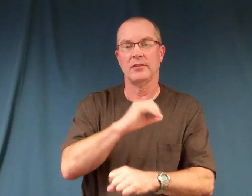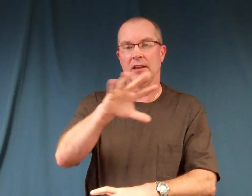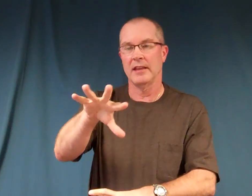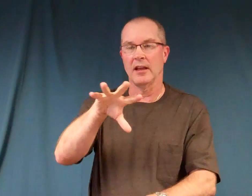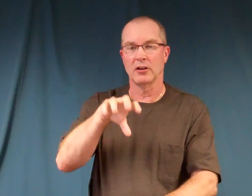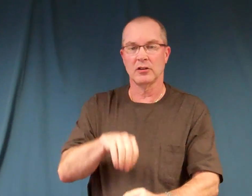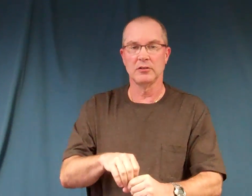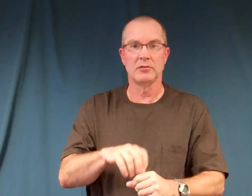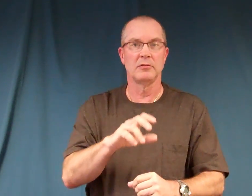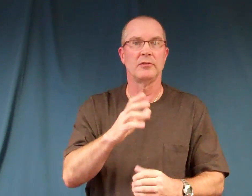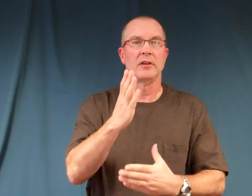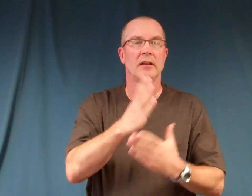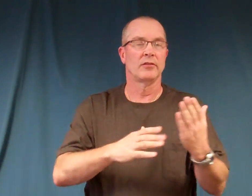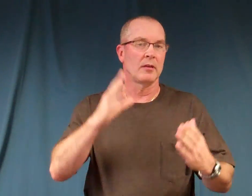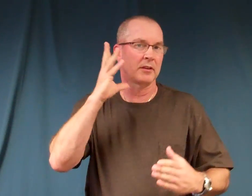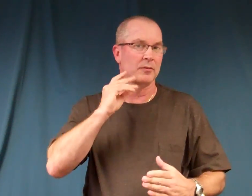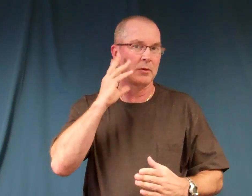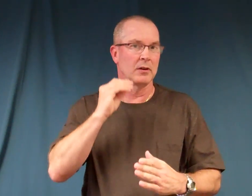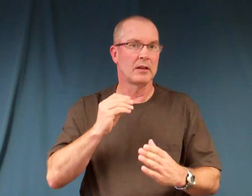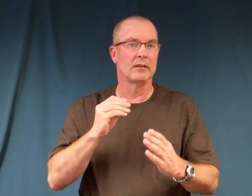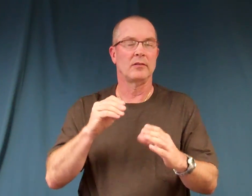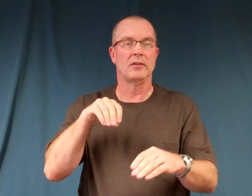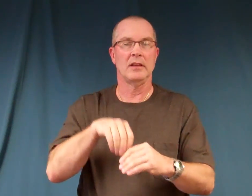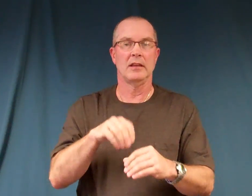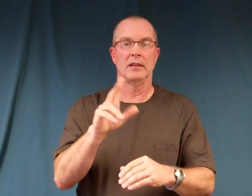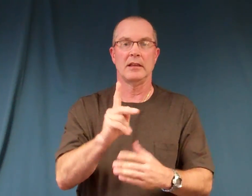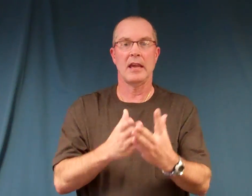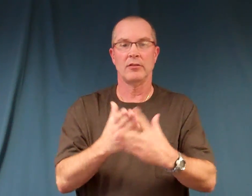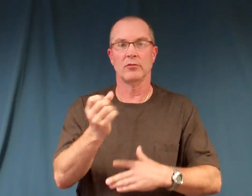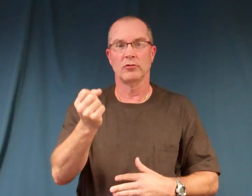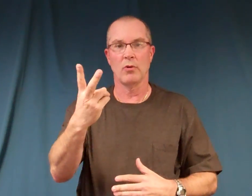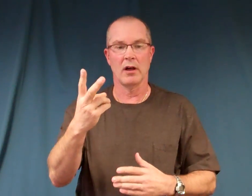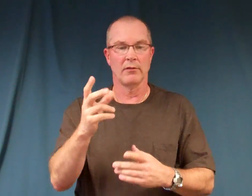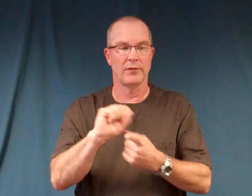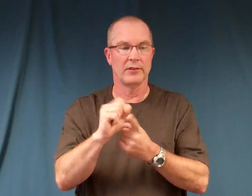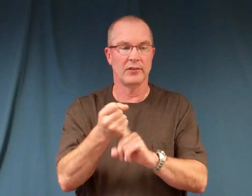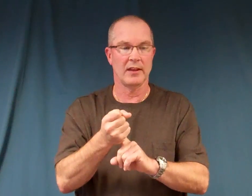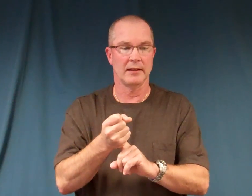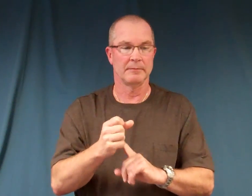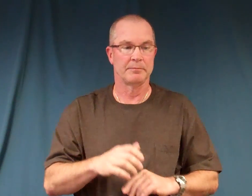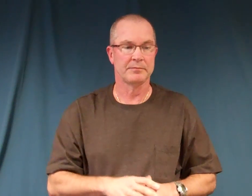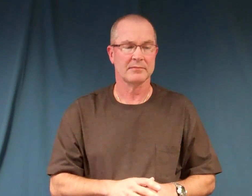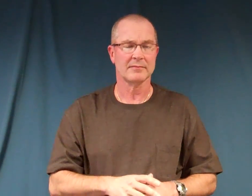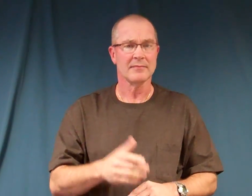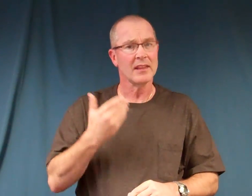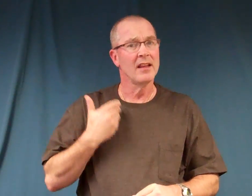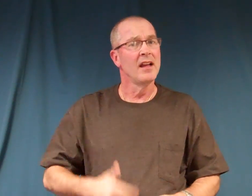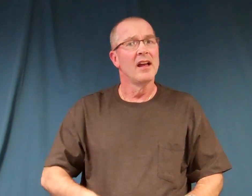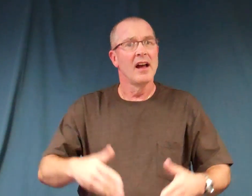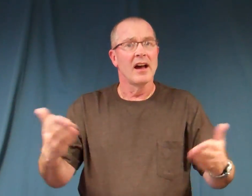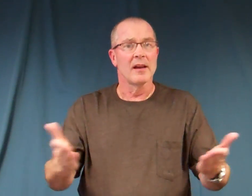and that includes some experience in the K-12 setting.